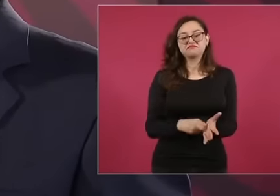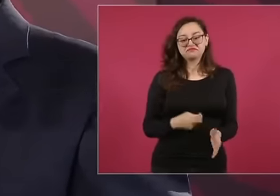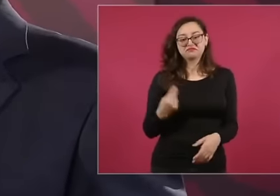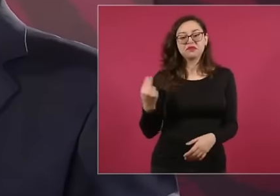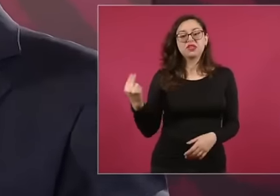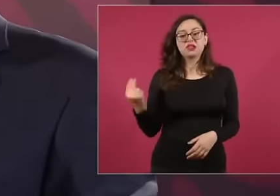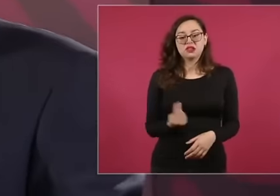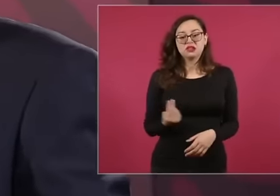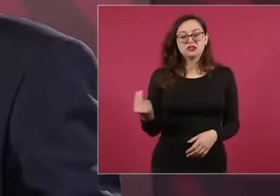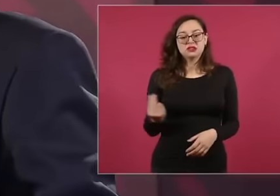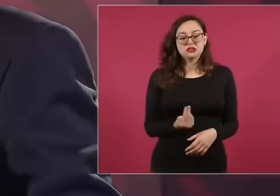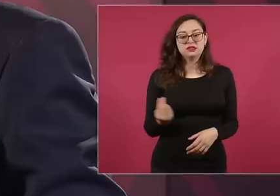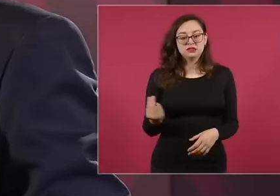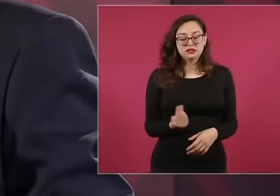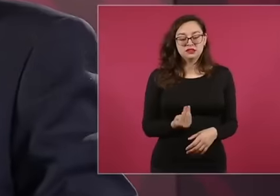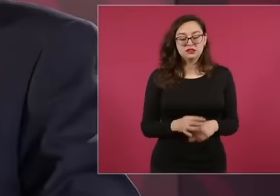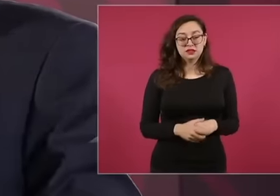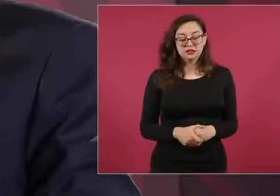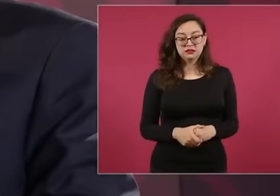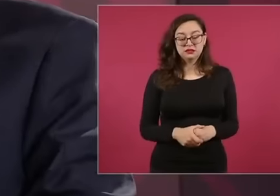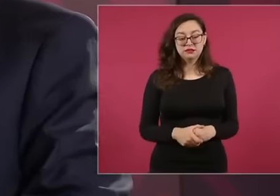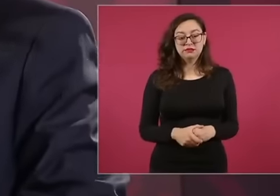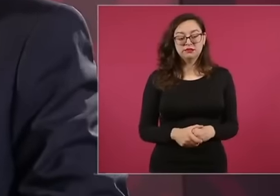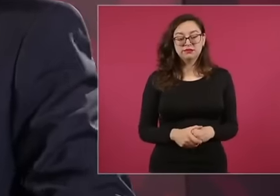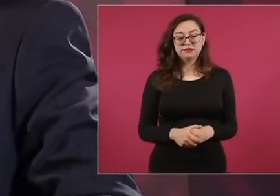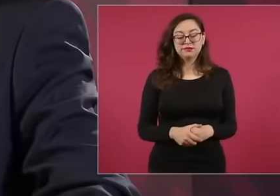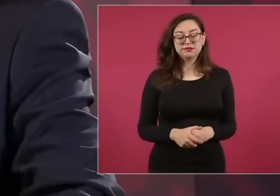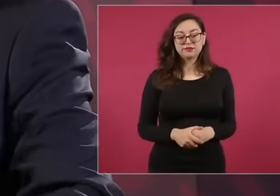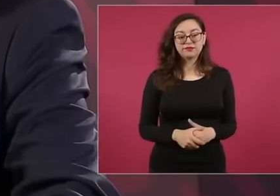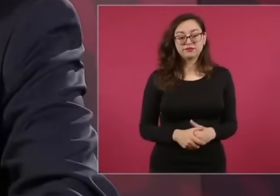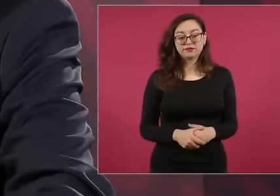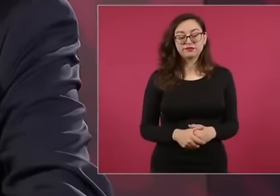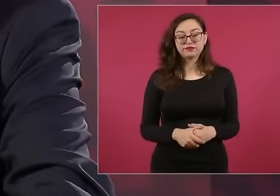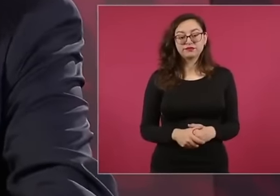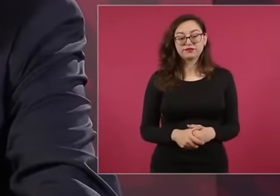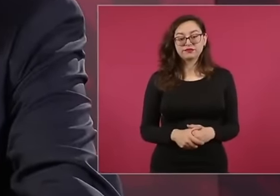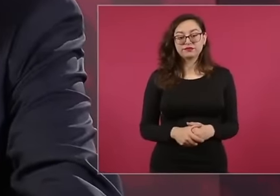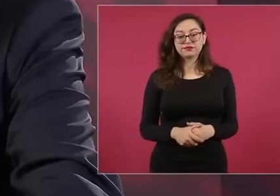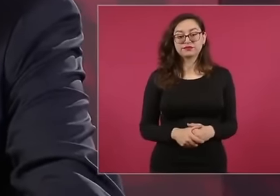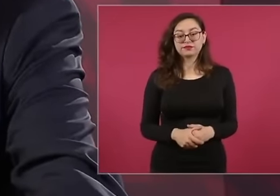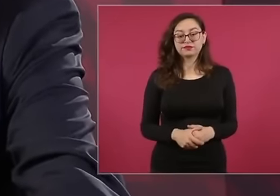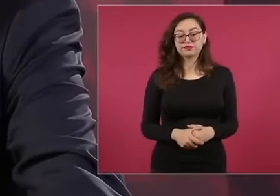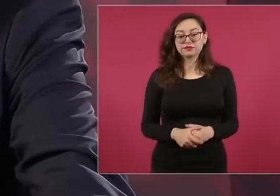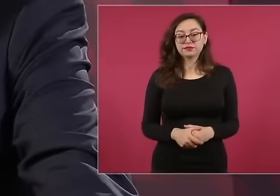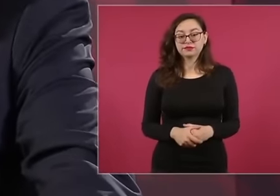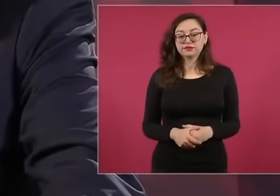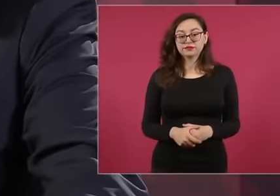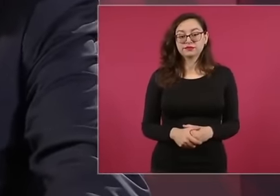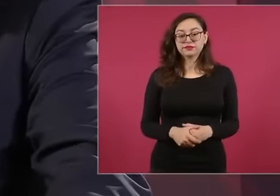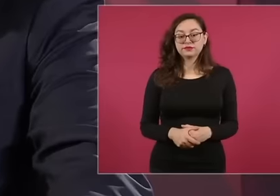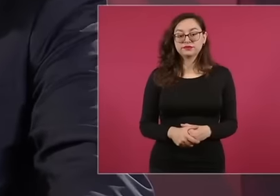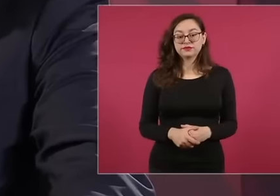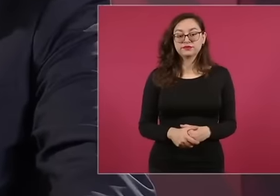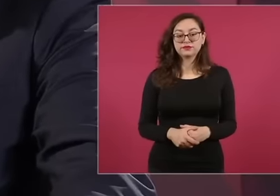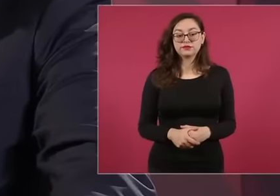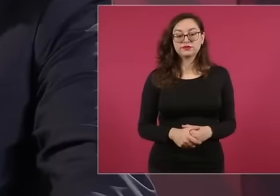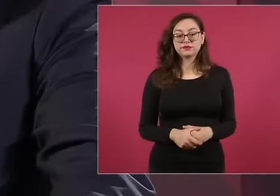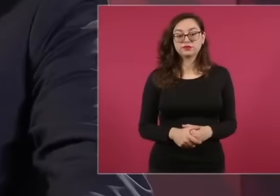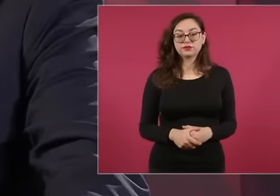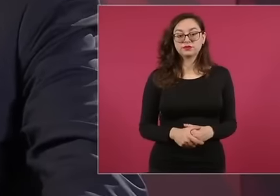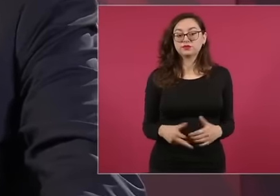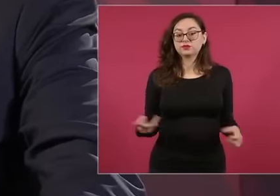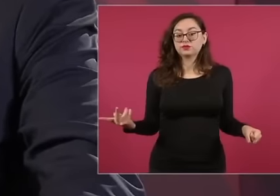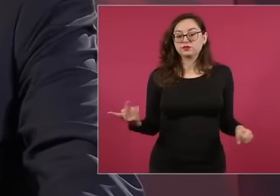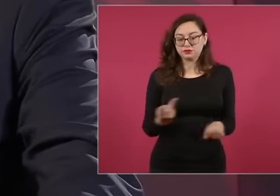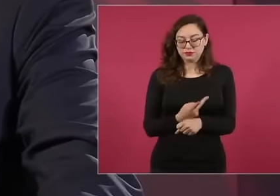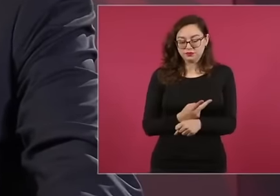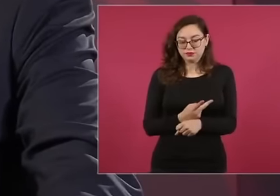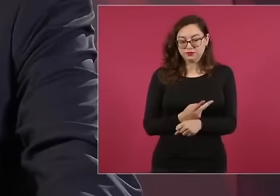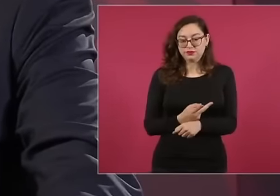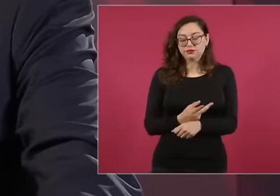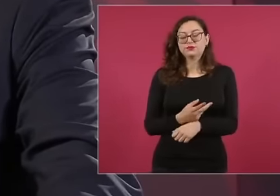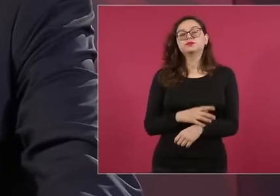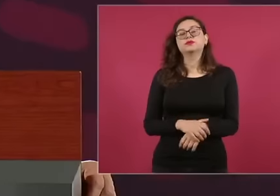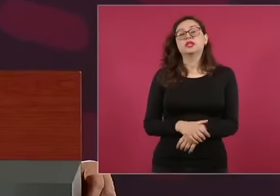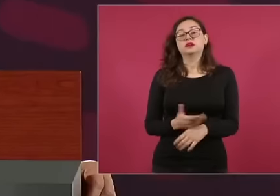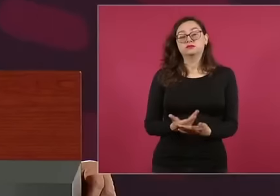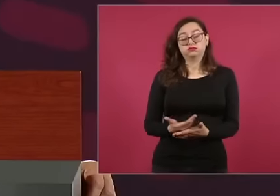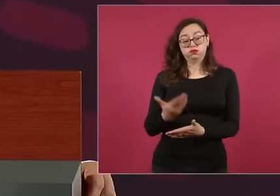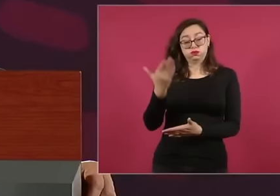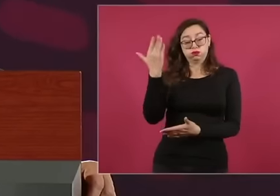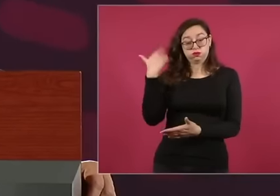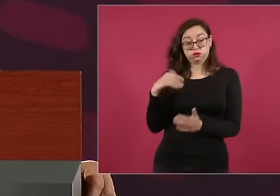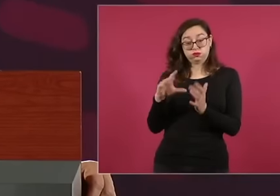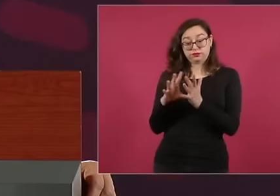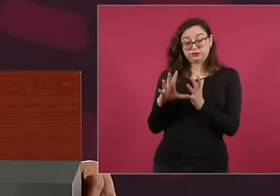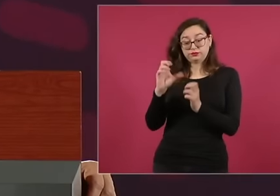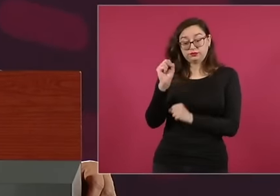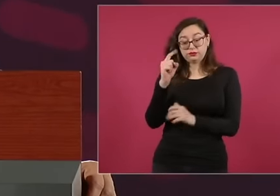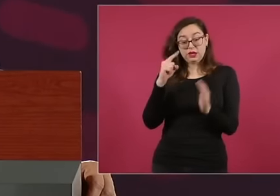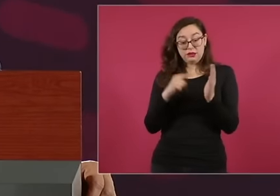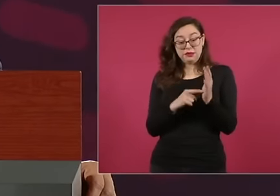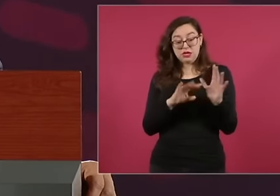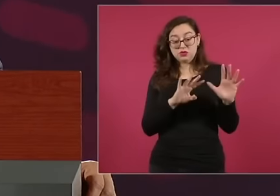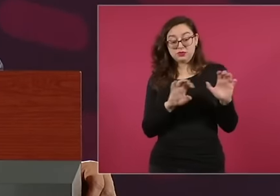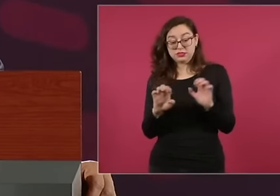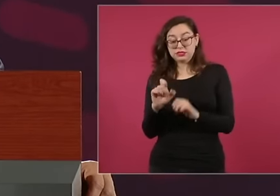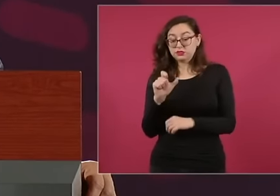deformed. They took away its revolutionary origins,